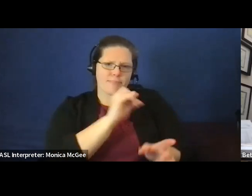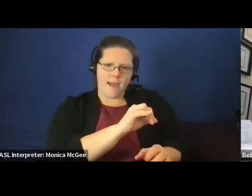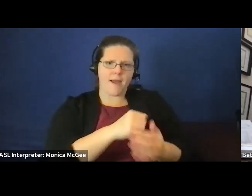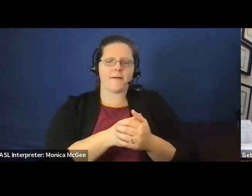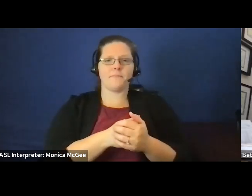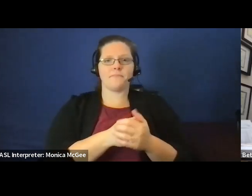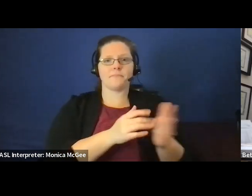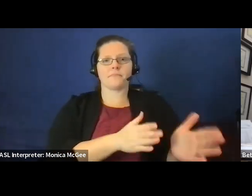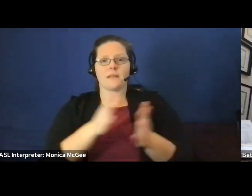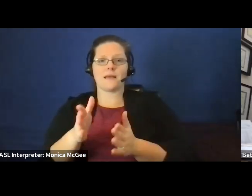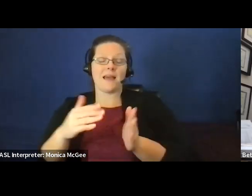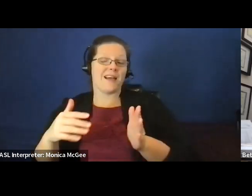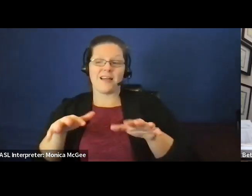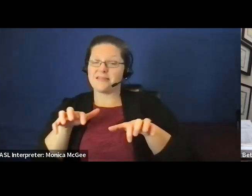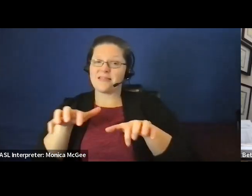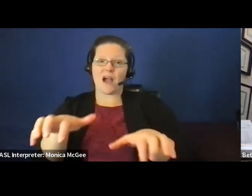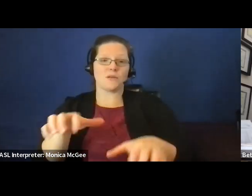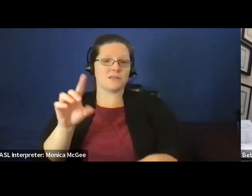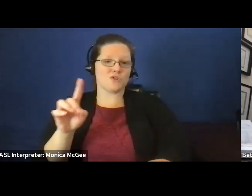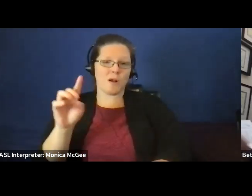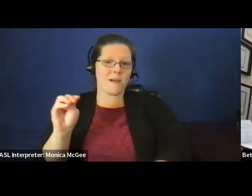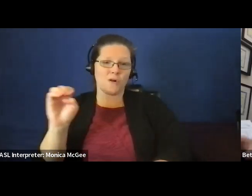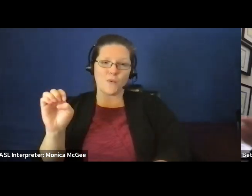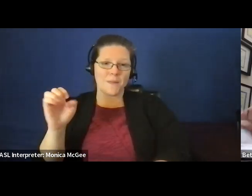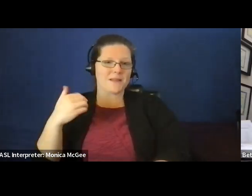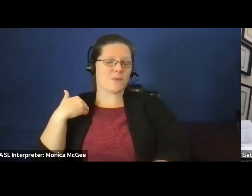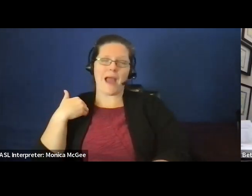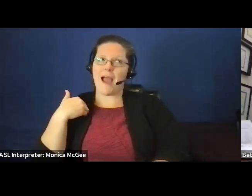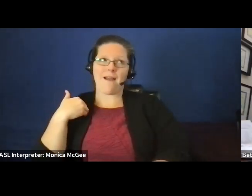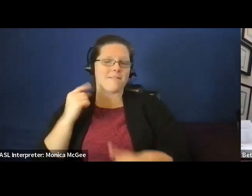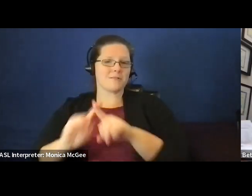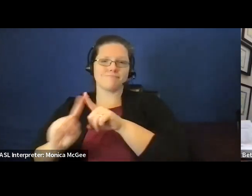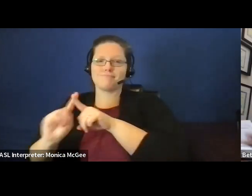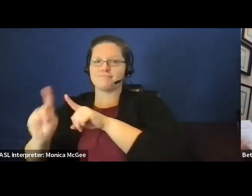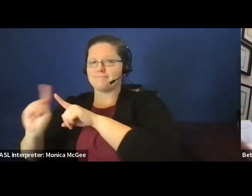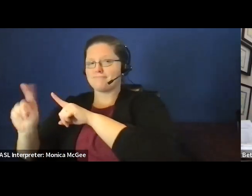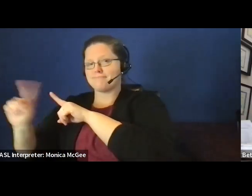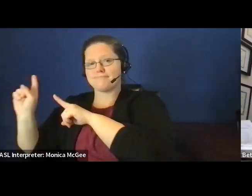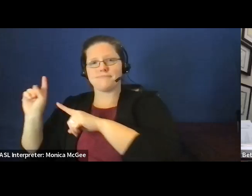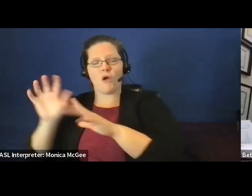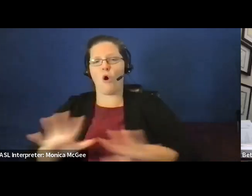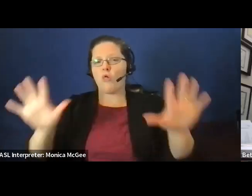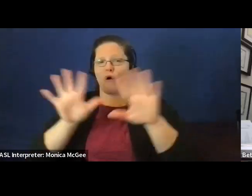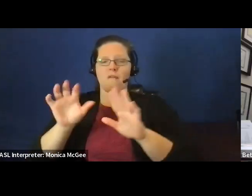That's something that we're talking about. In addition to that, thousands